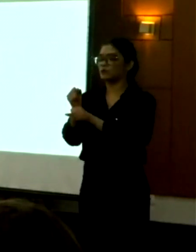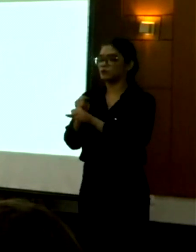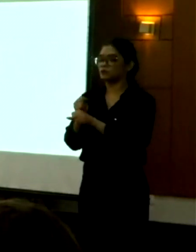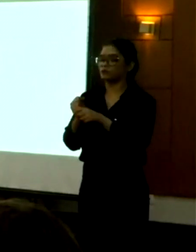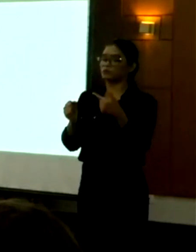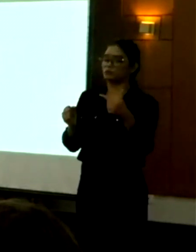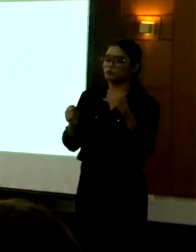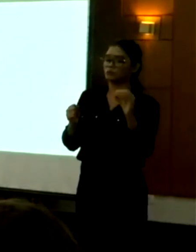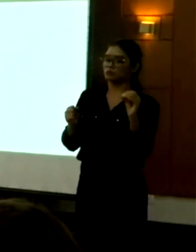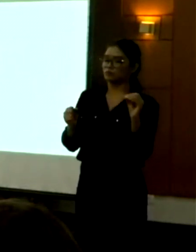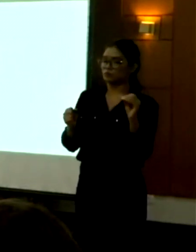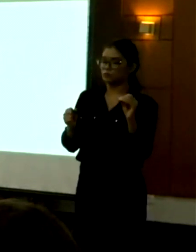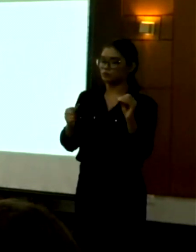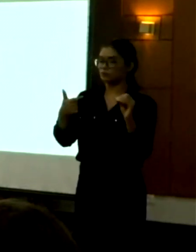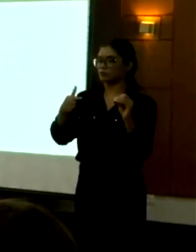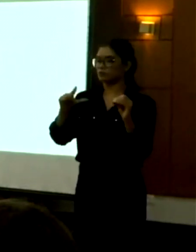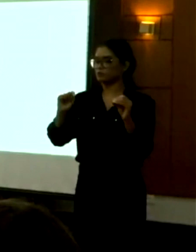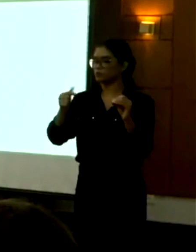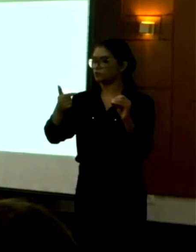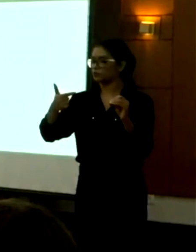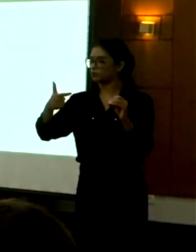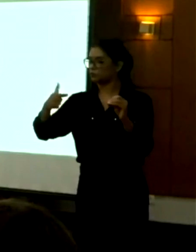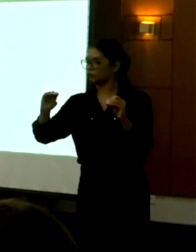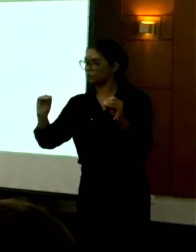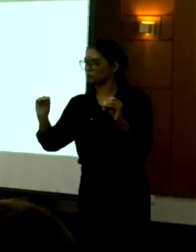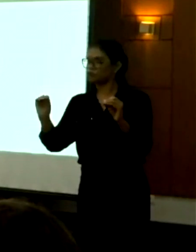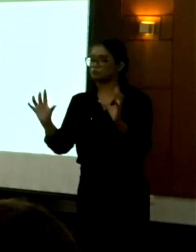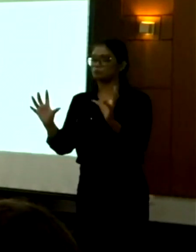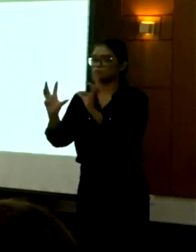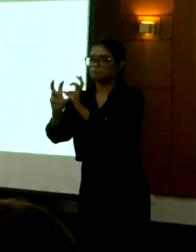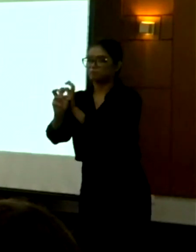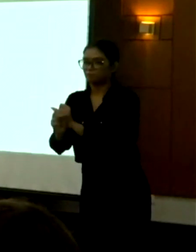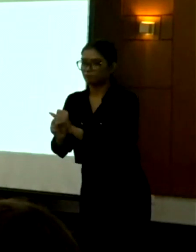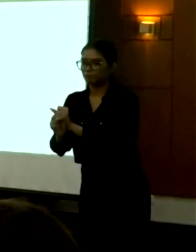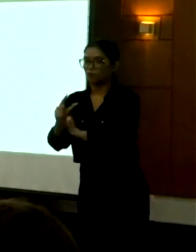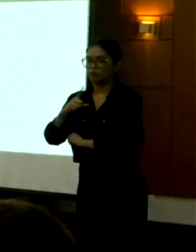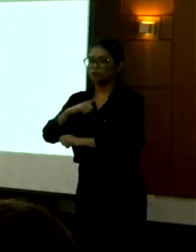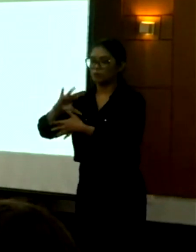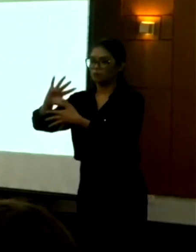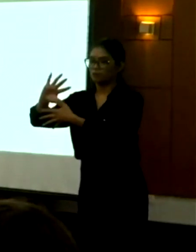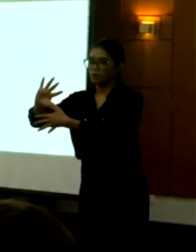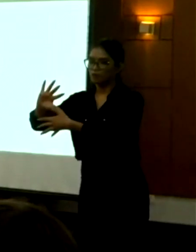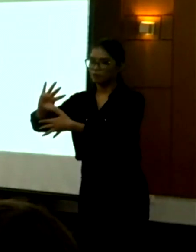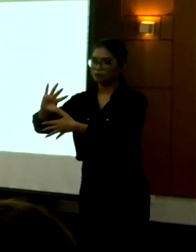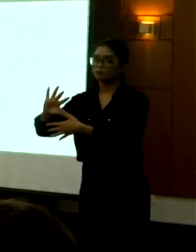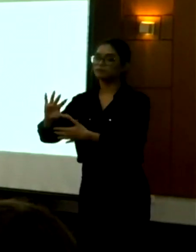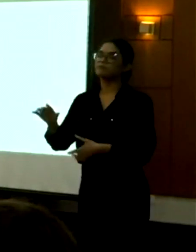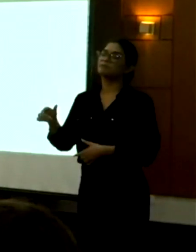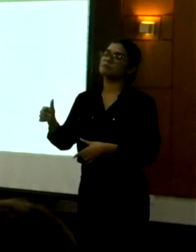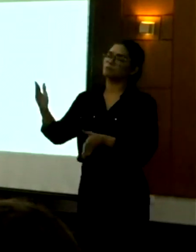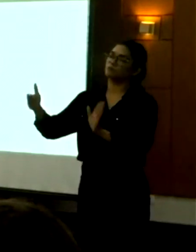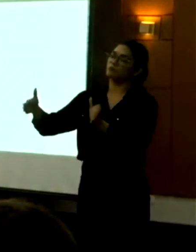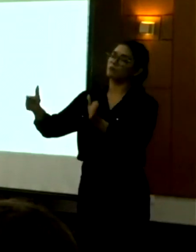so I have the average there or the map from two thousand to two thousand and twenty which is the current climate and I will reduce it